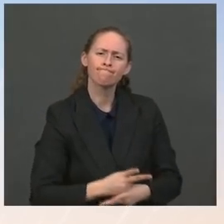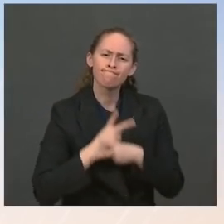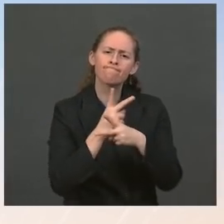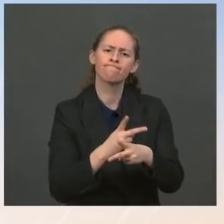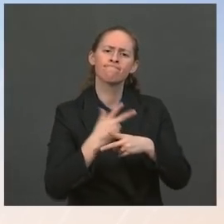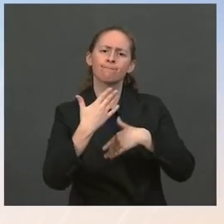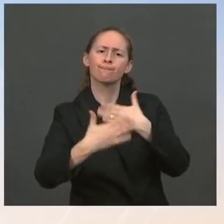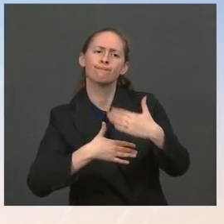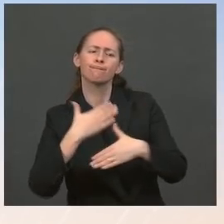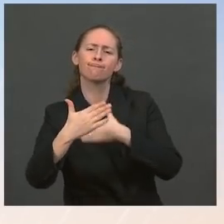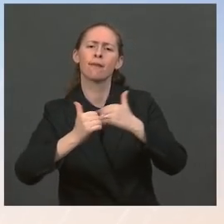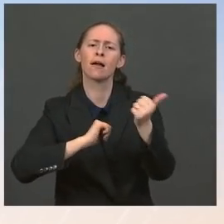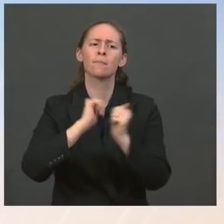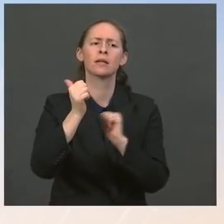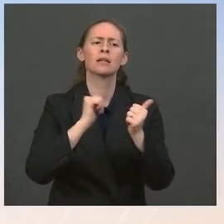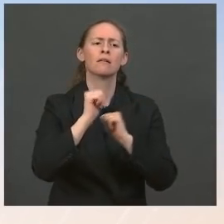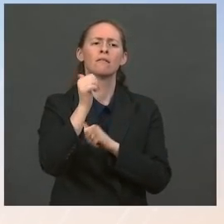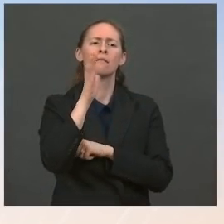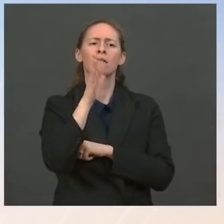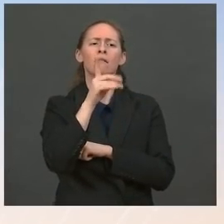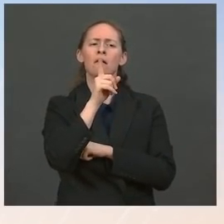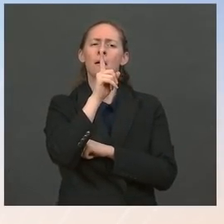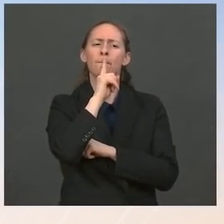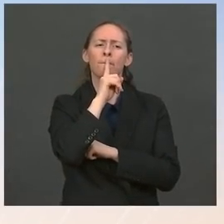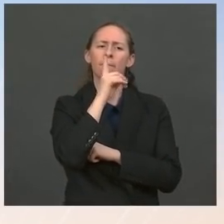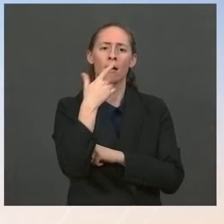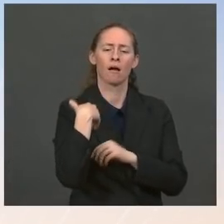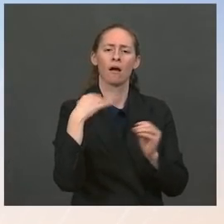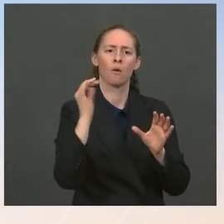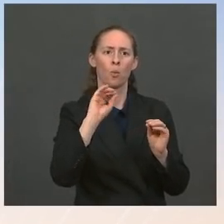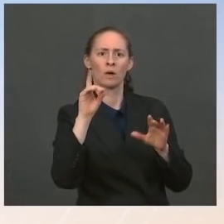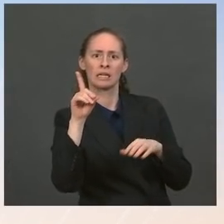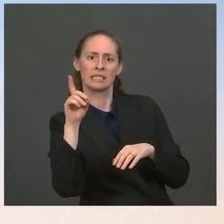so I want to make clear on that. And working-level discussion --